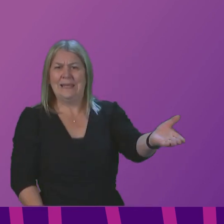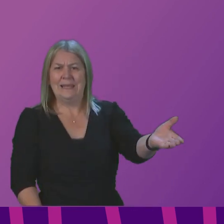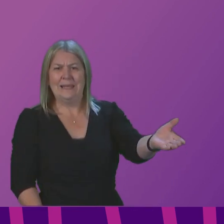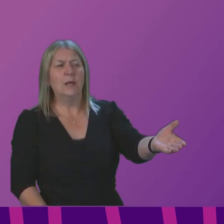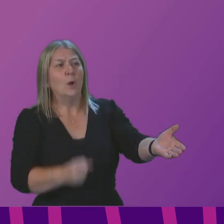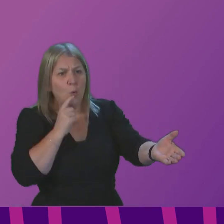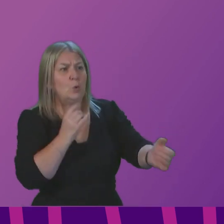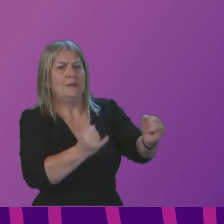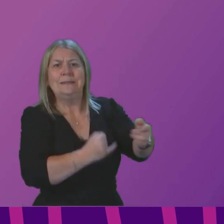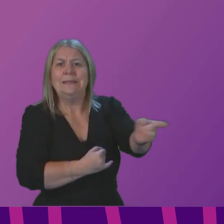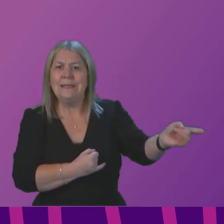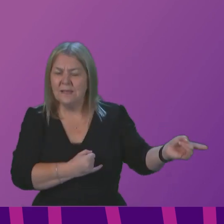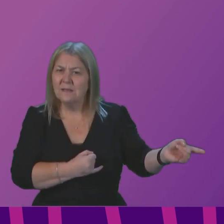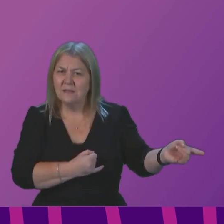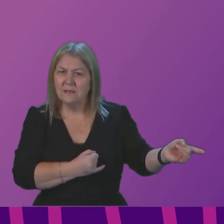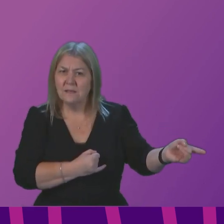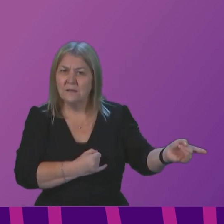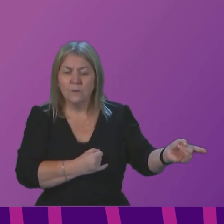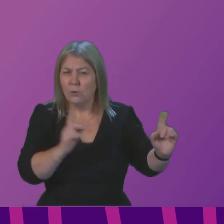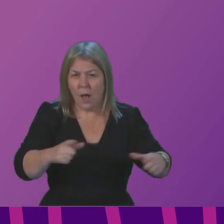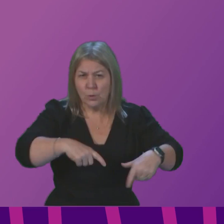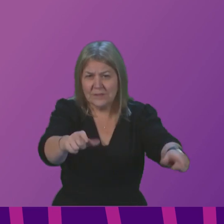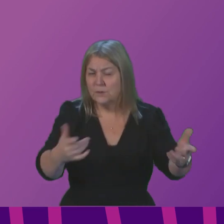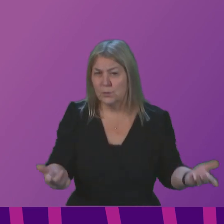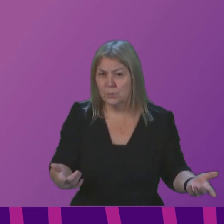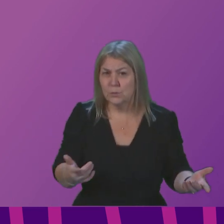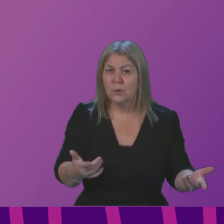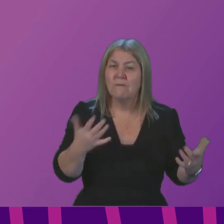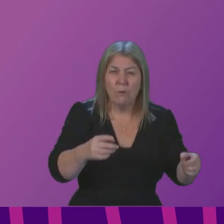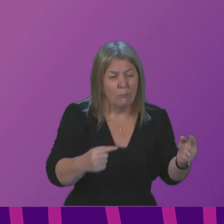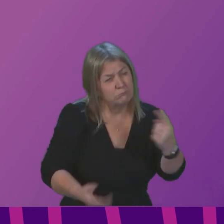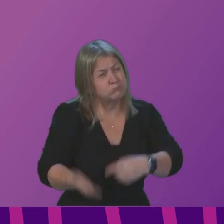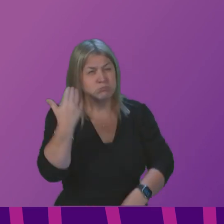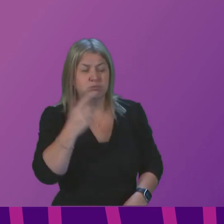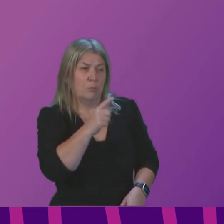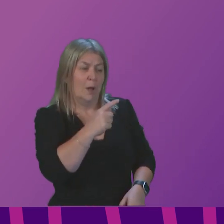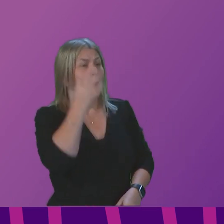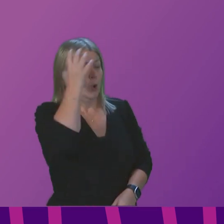cannot continue. From start to finish, the scandal has happened under Nicola Sturgeon’s